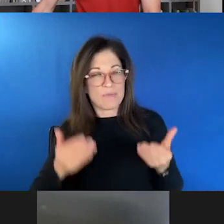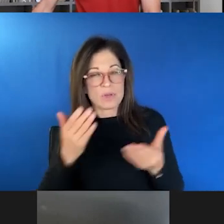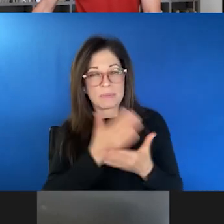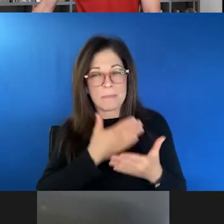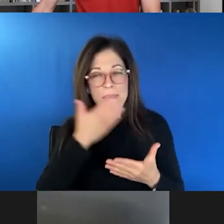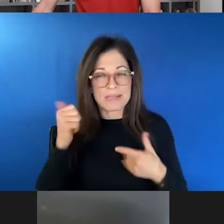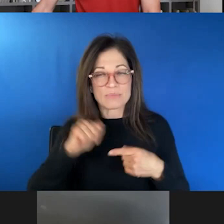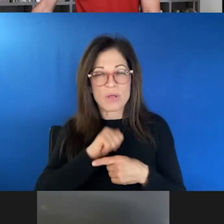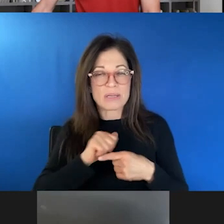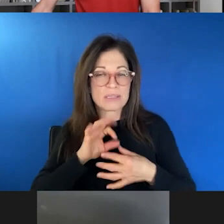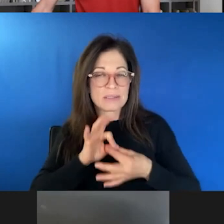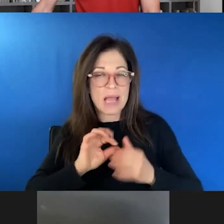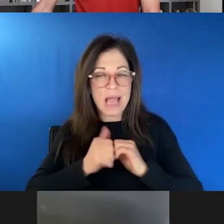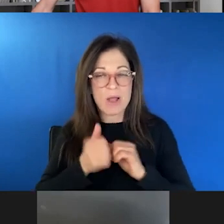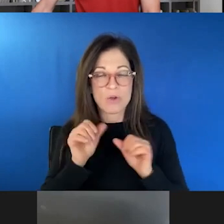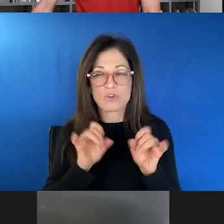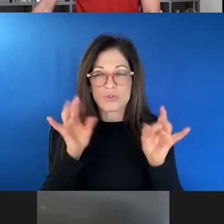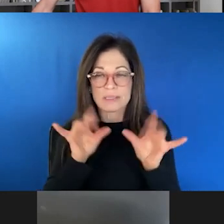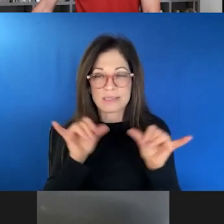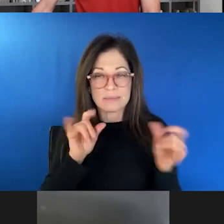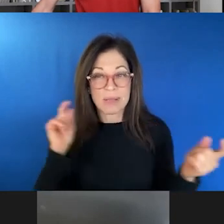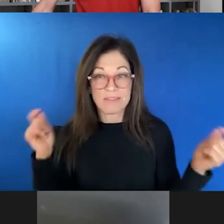IN TERMS OF HOW CRISIS SYSTEMS CHANGE IN STATES.